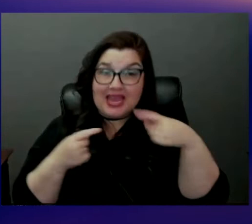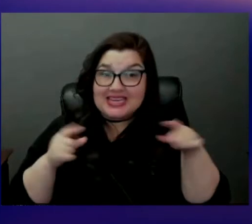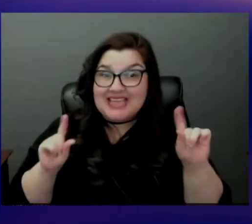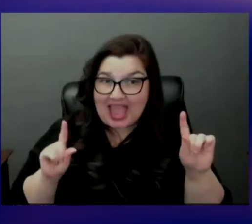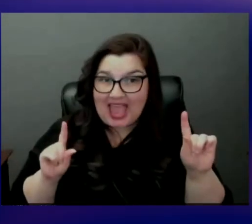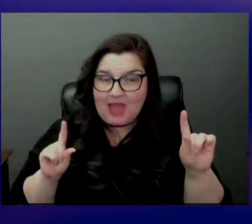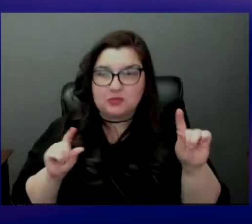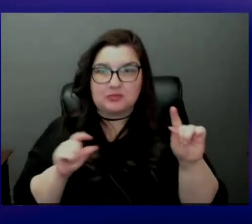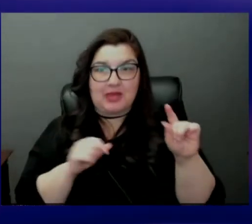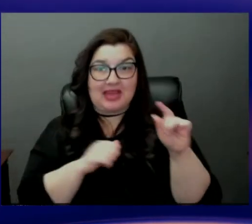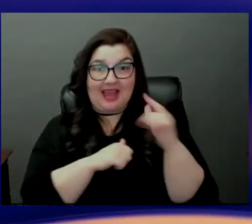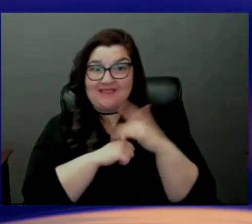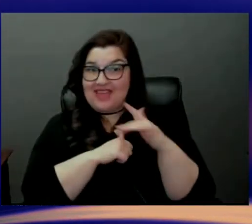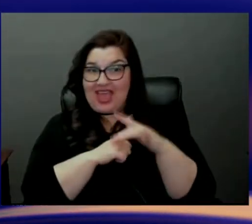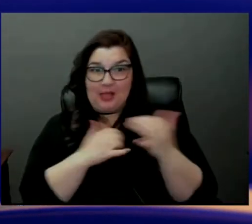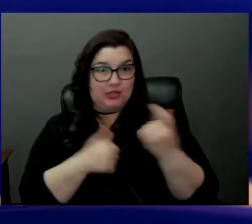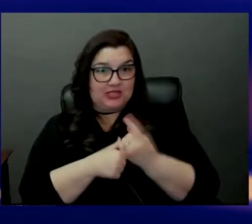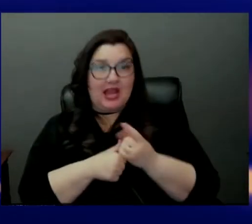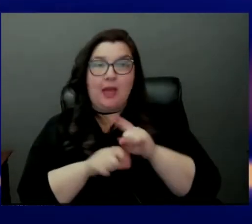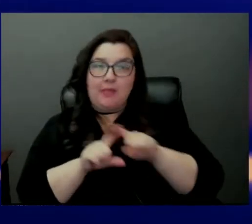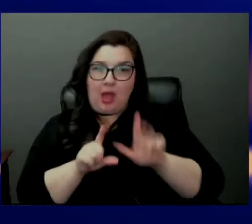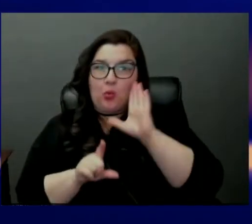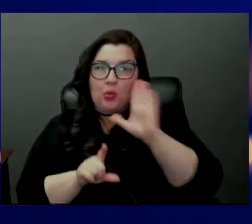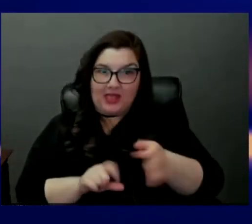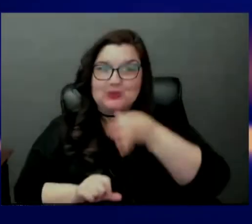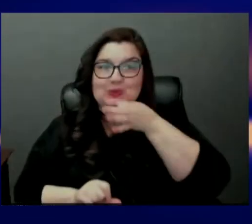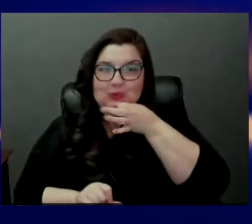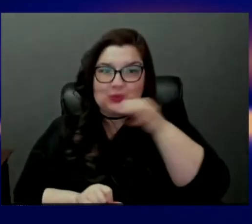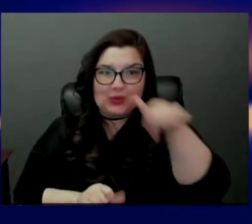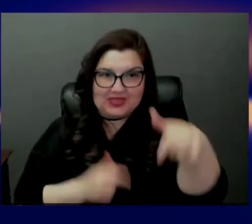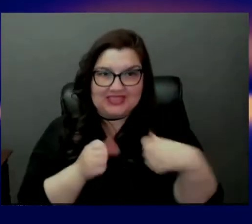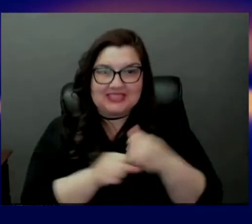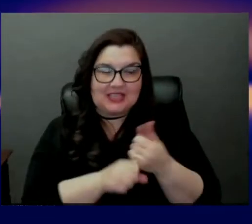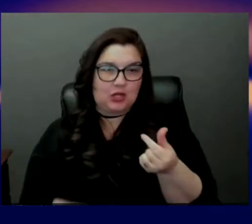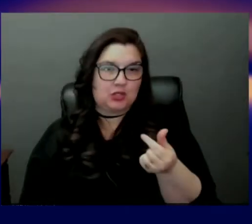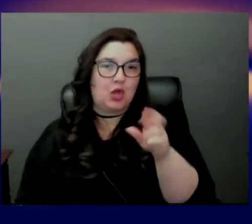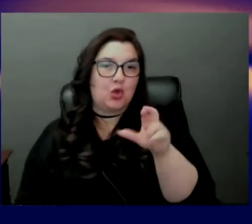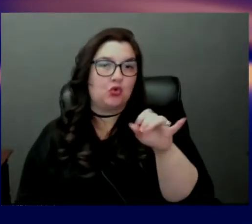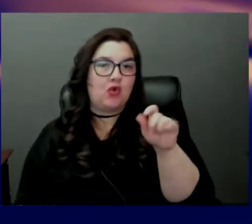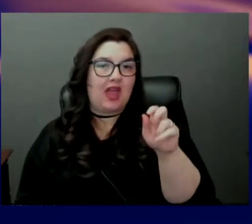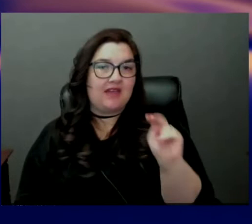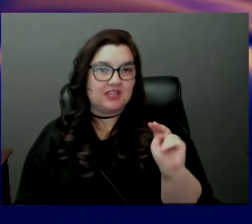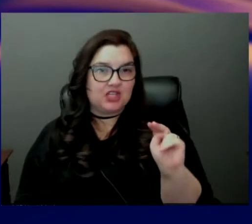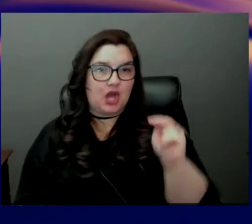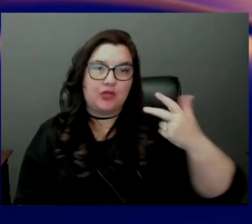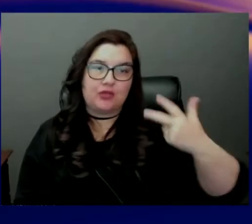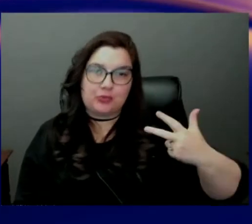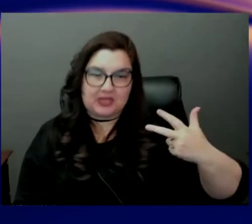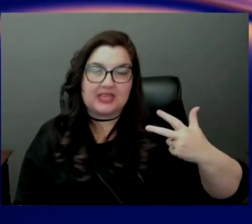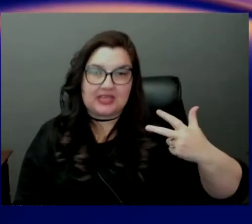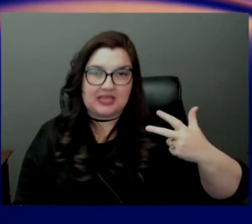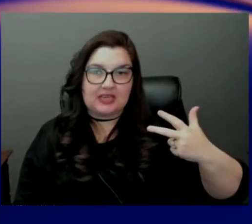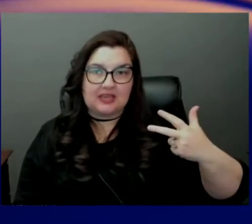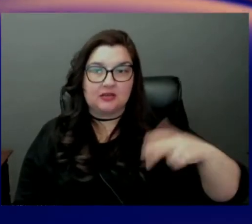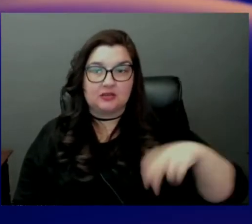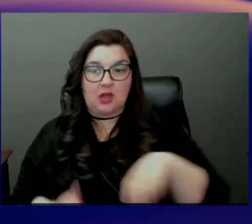but coming soon this year is the graviton three. What's happening with graviton three. So as we roll from graviton two to graviton three,